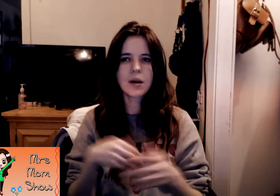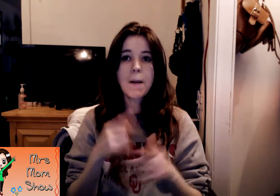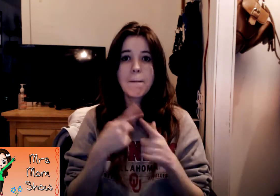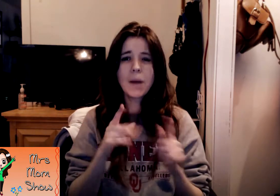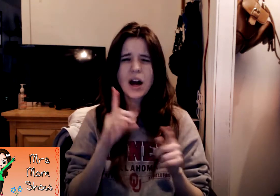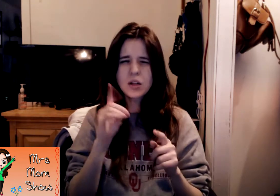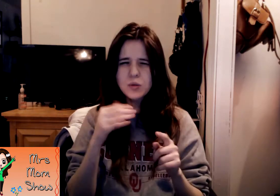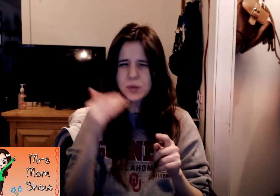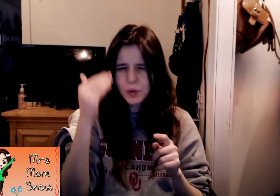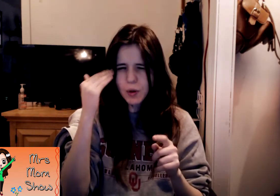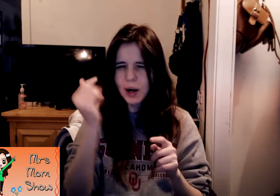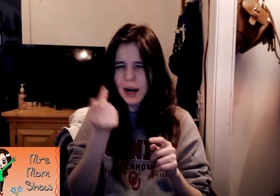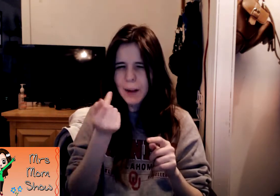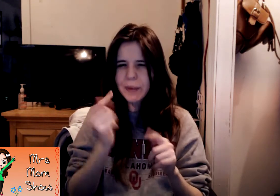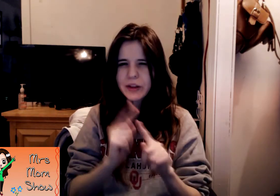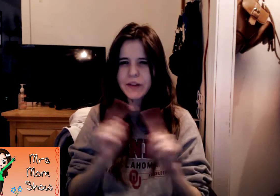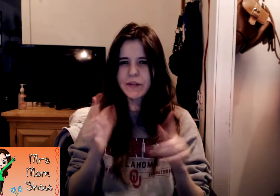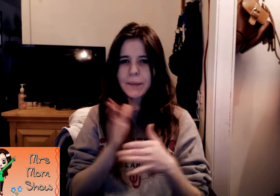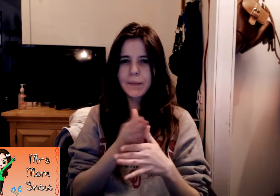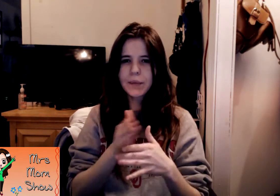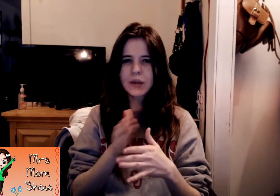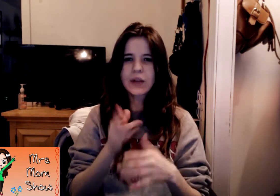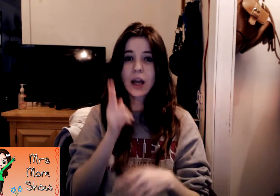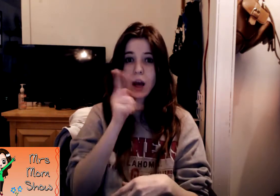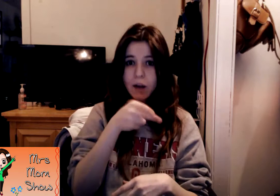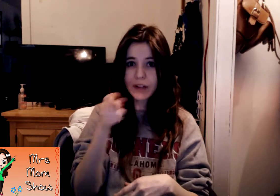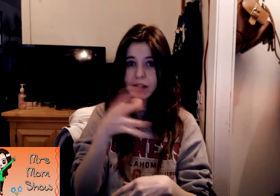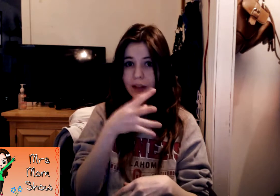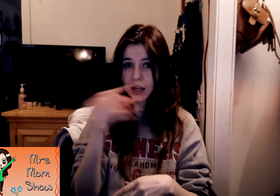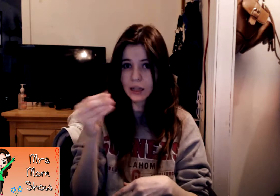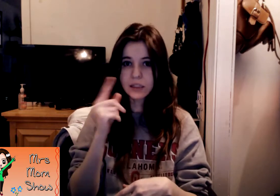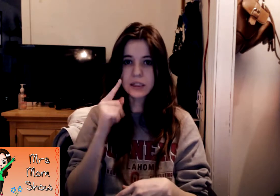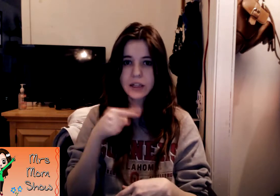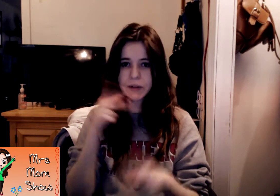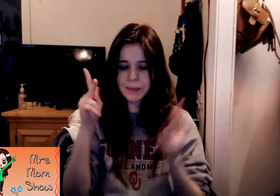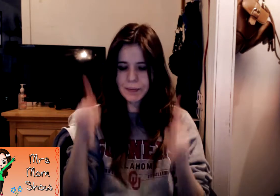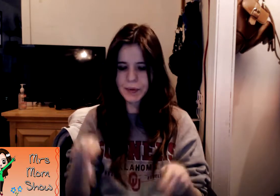but I do know a little bit of a difference between a hard of hearing person and a hearing person...